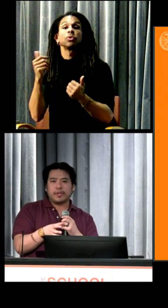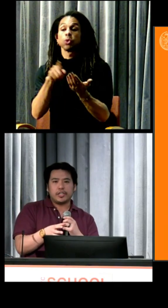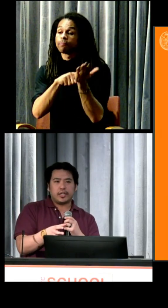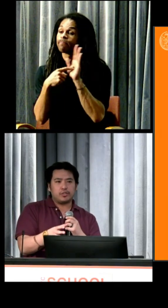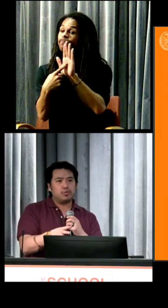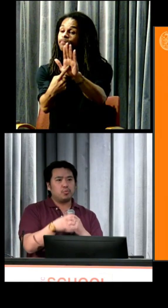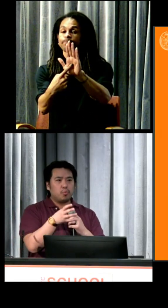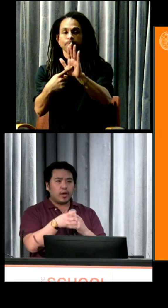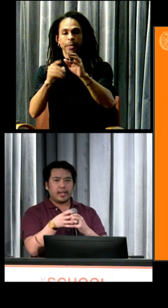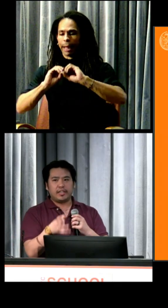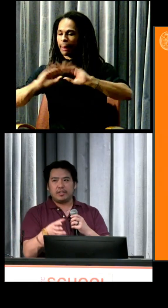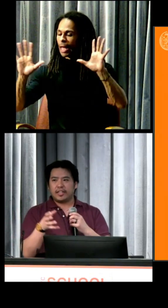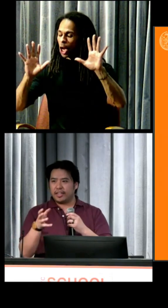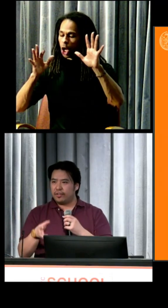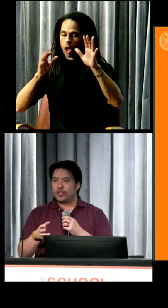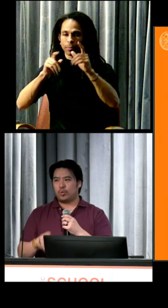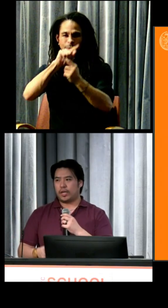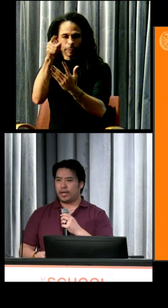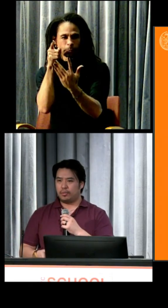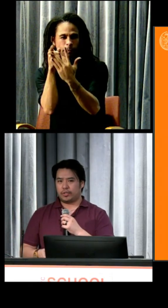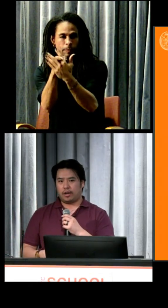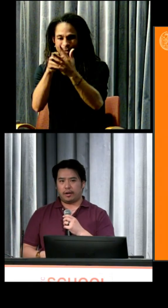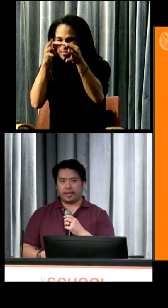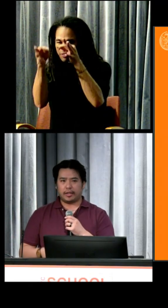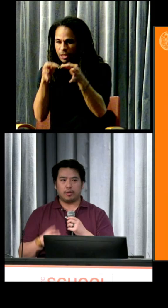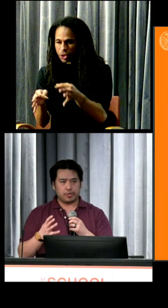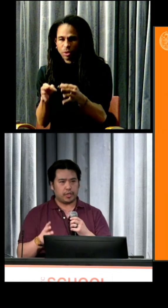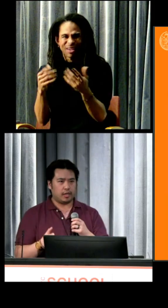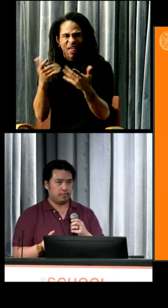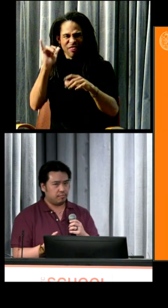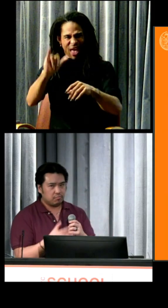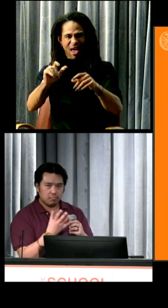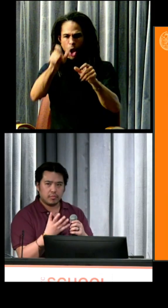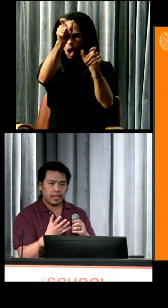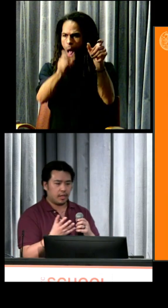But importantly, none of this vital information is exclusively conveyed through text.